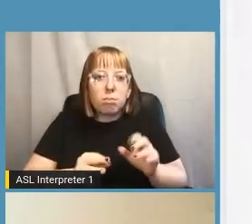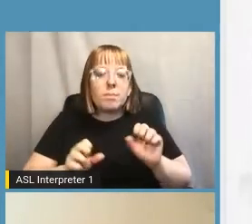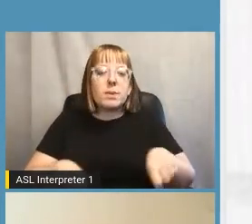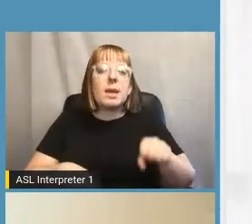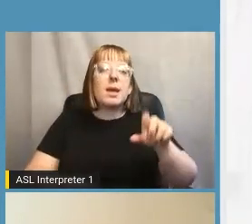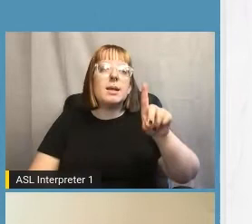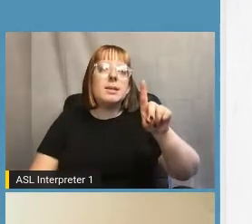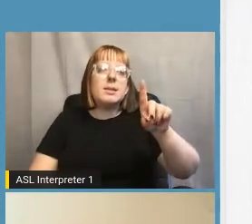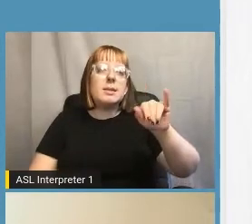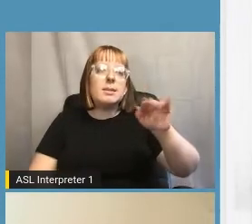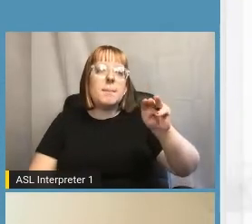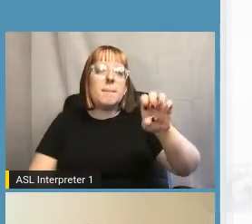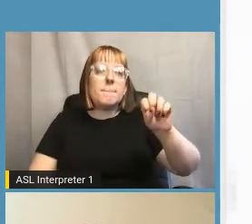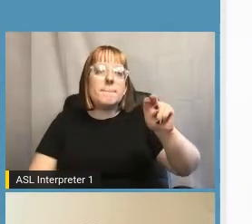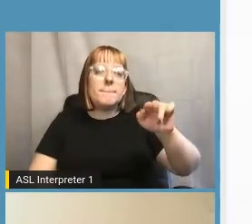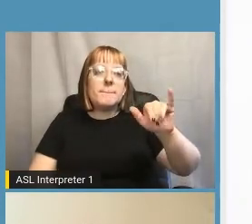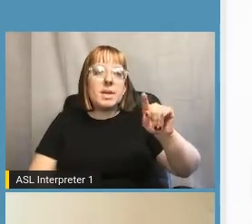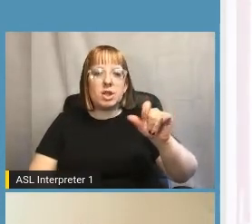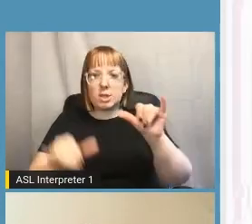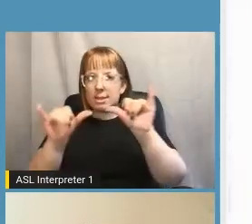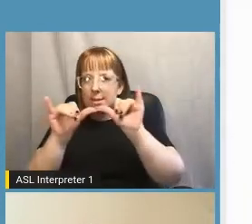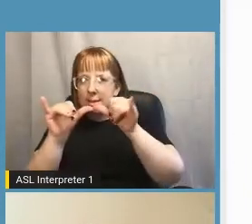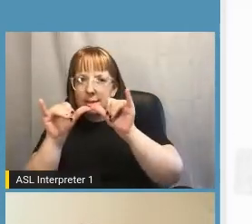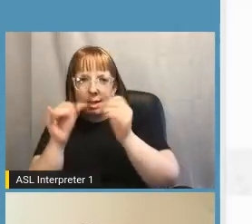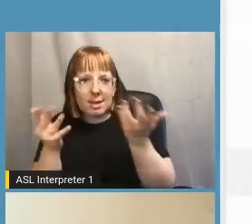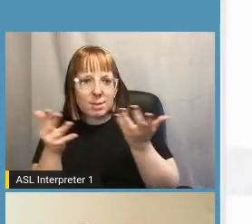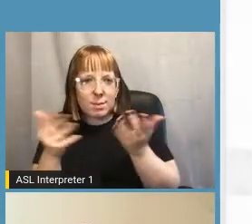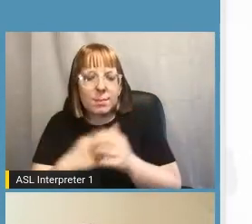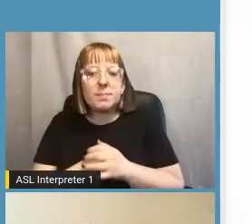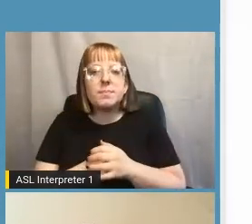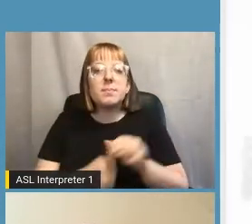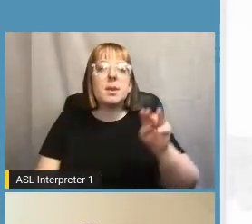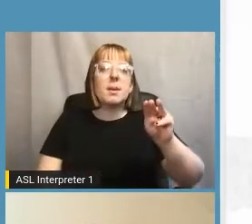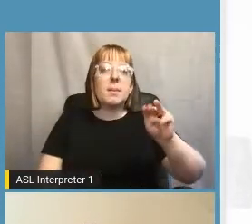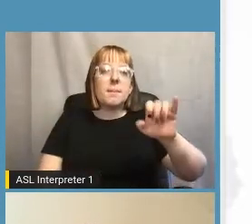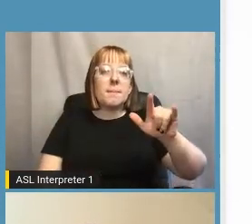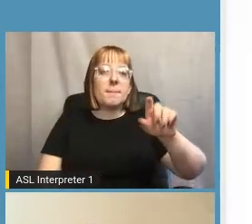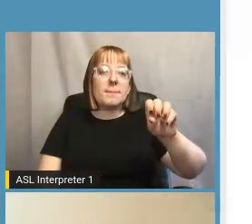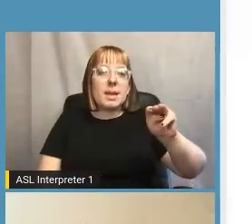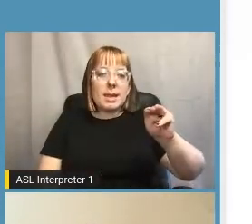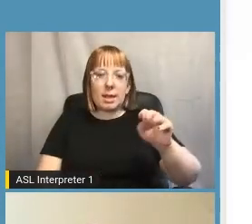and the medium or media used to create the work and this is a three-dimensional physical object